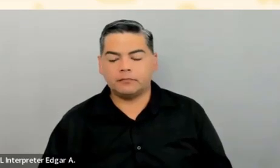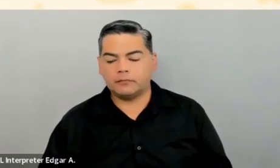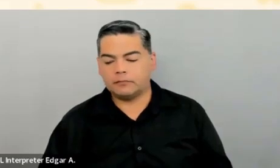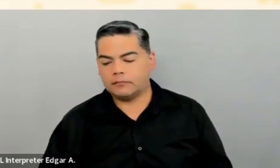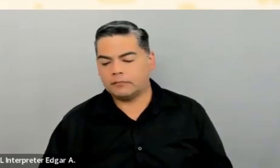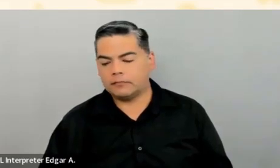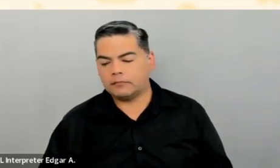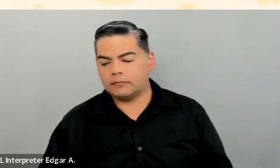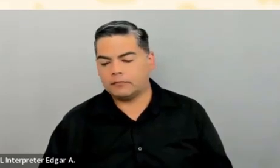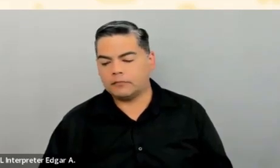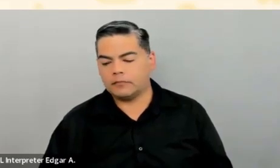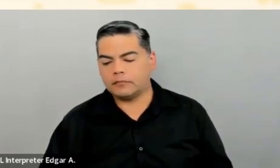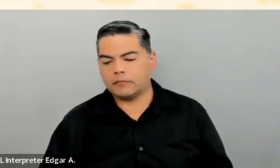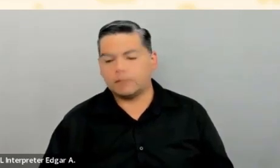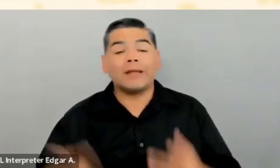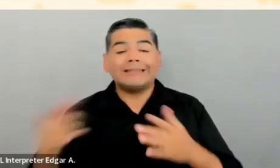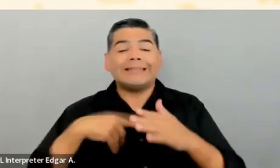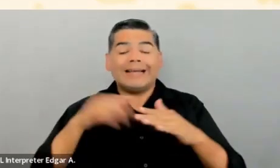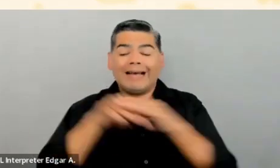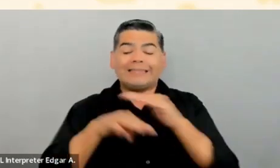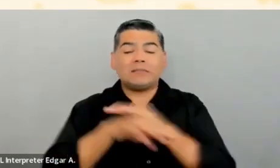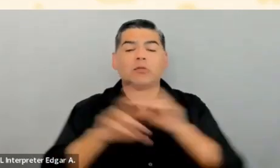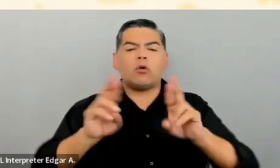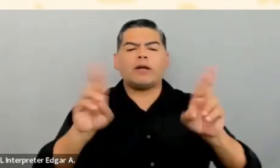So the Accessibility Ready Tag; This is the tag